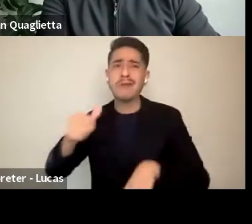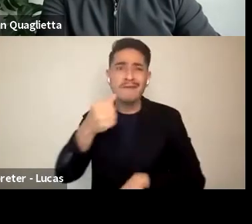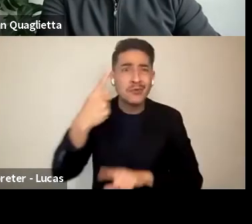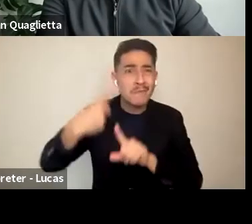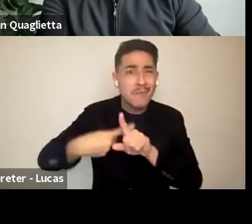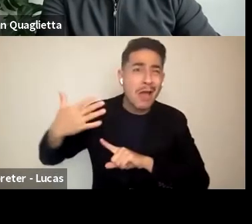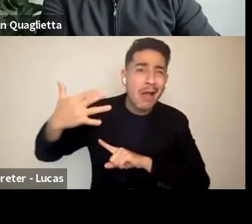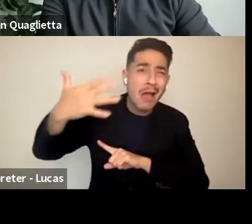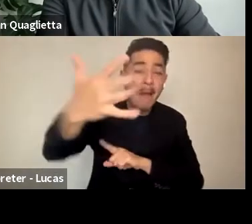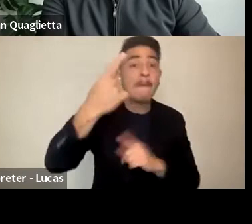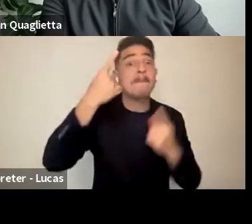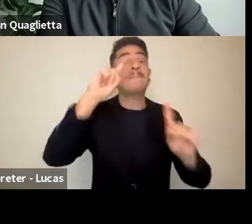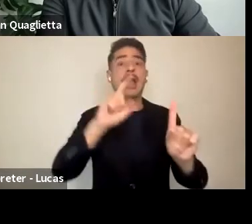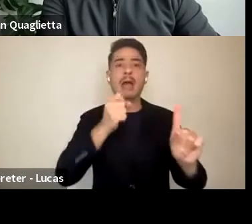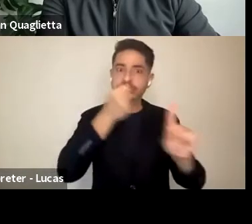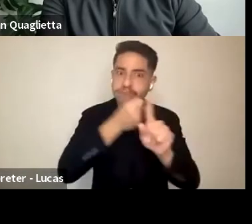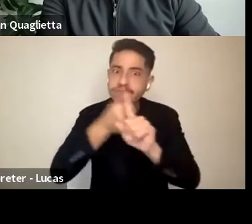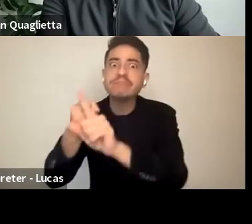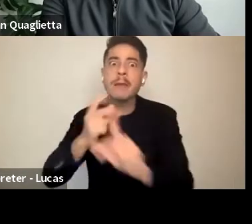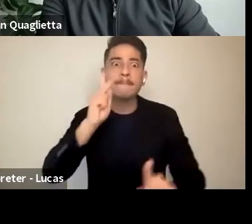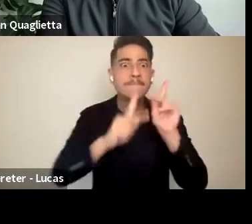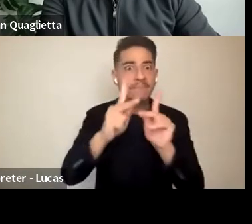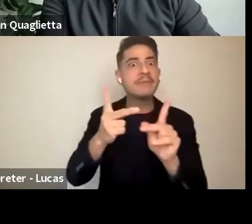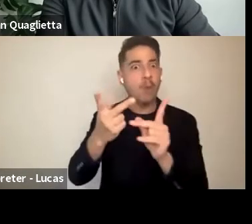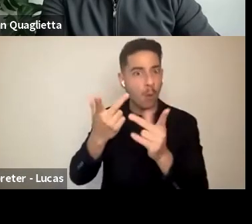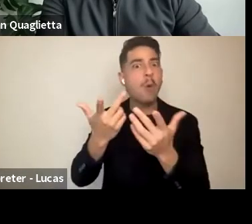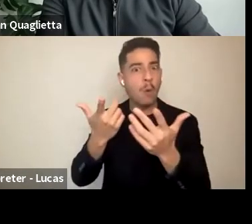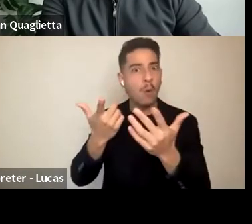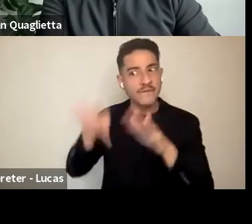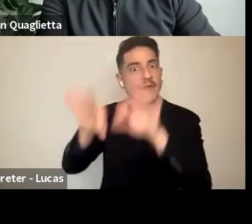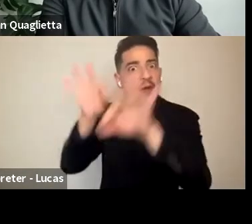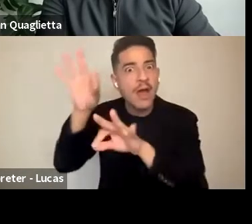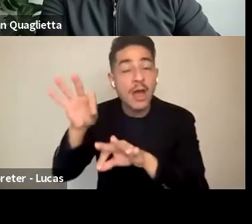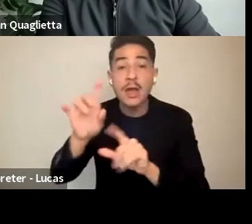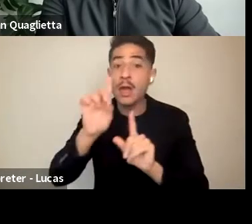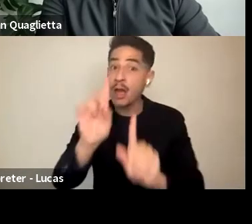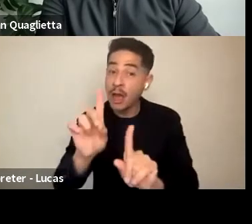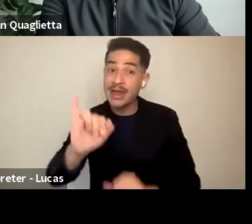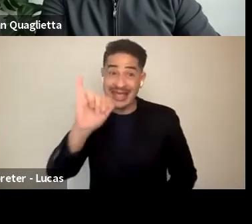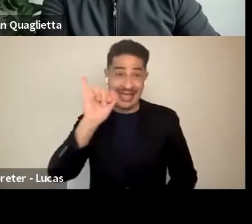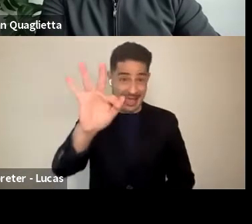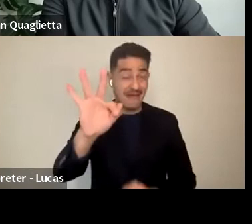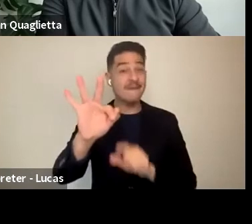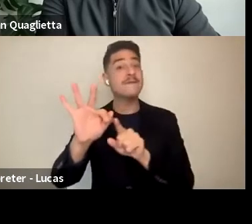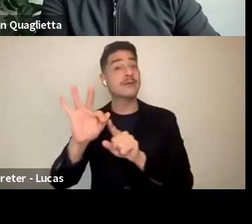But if you take into account that the search engines are being hit by a lot of queries, a lot of requests for what's